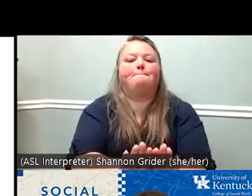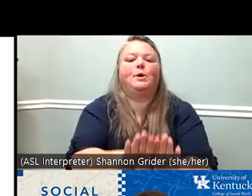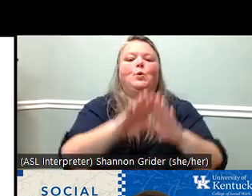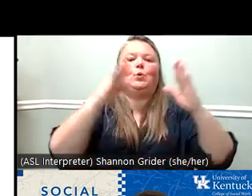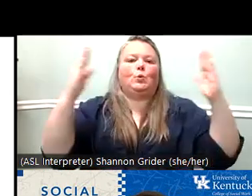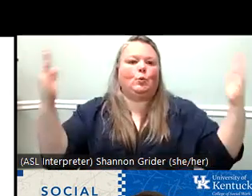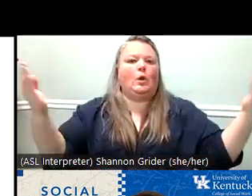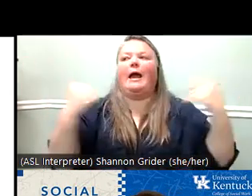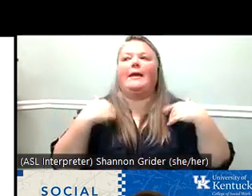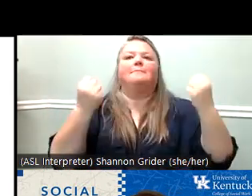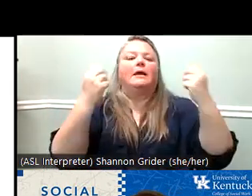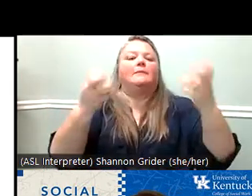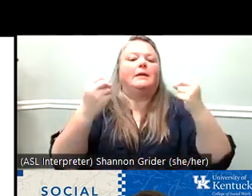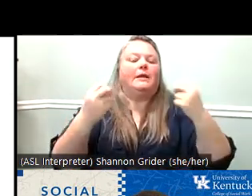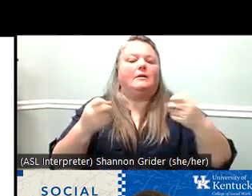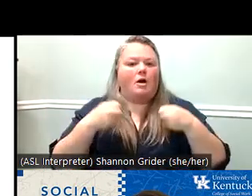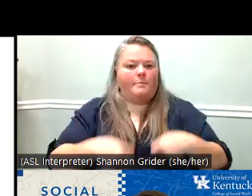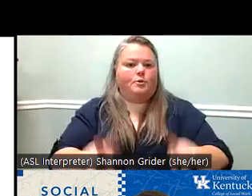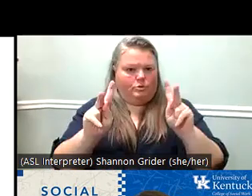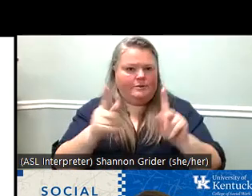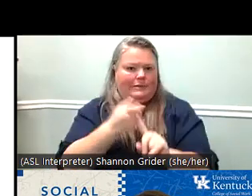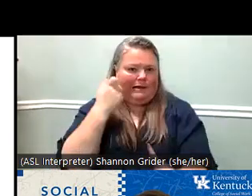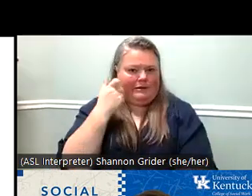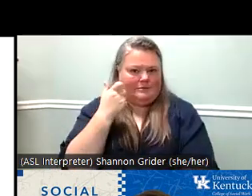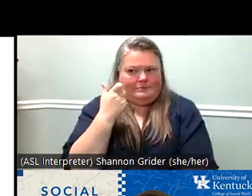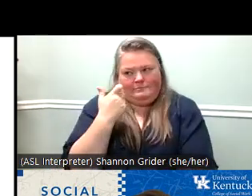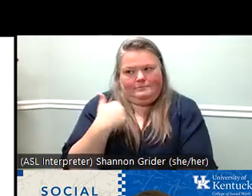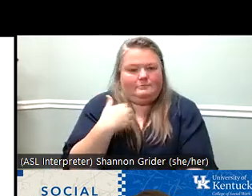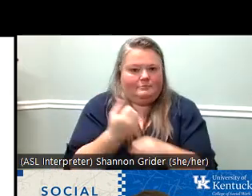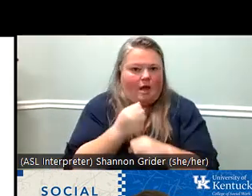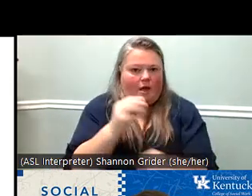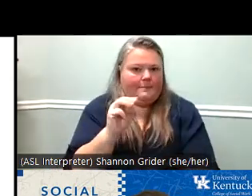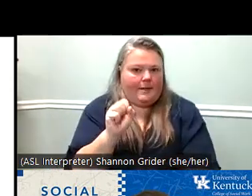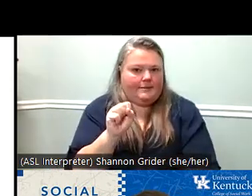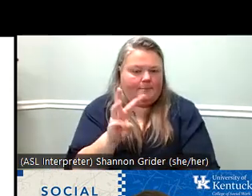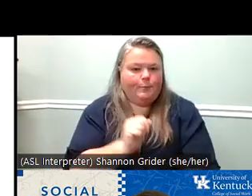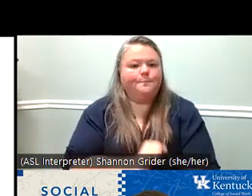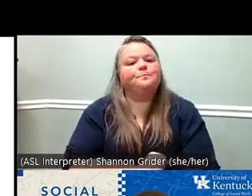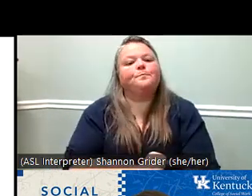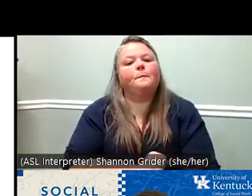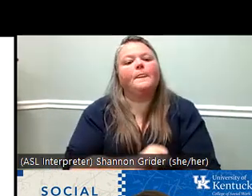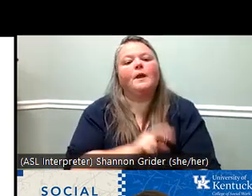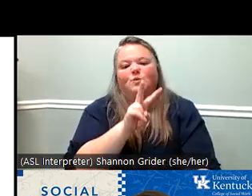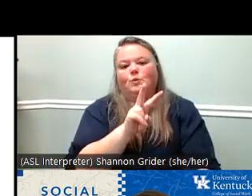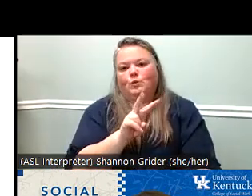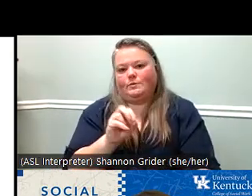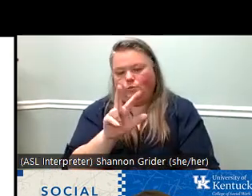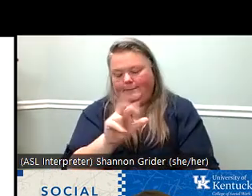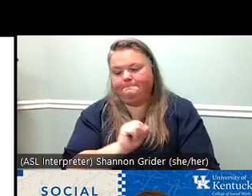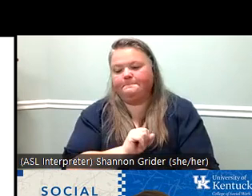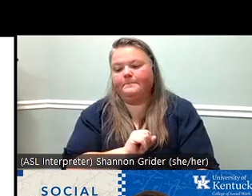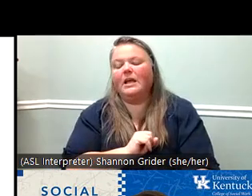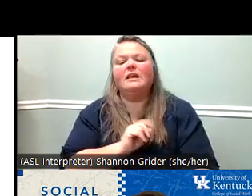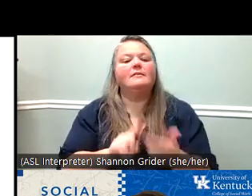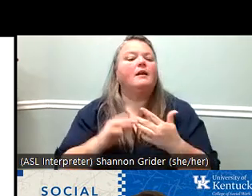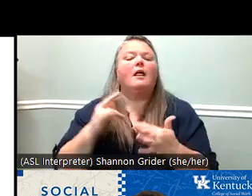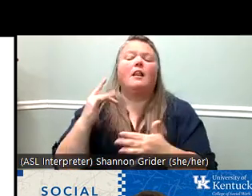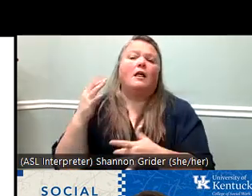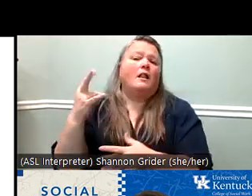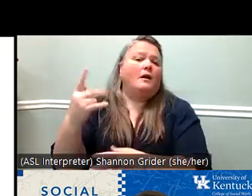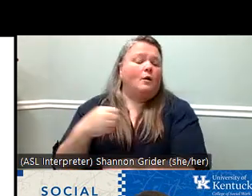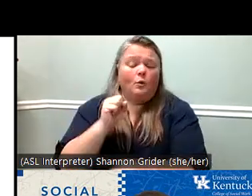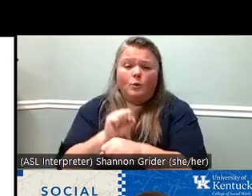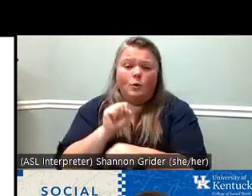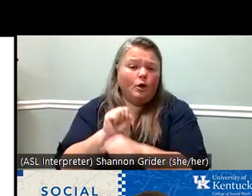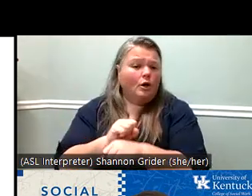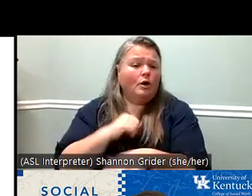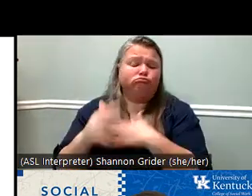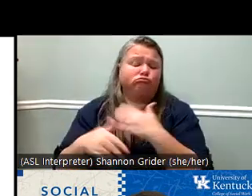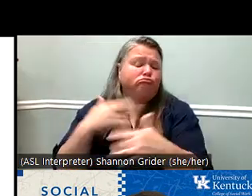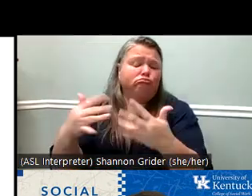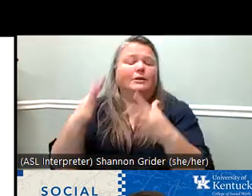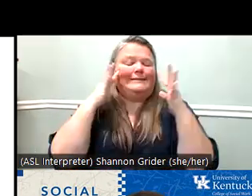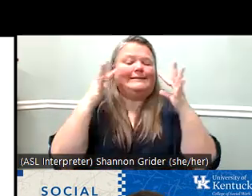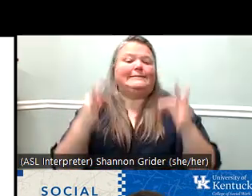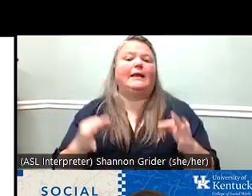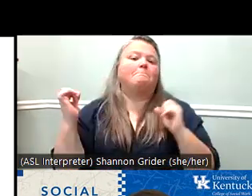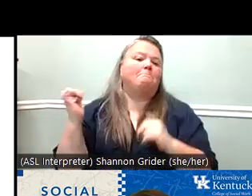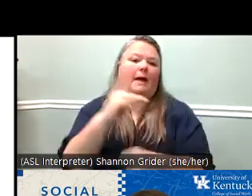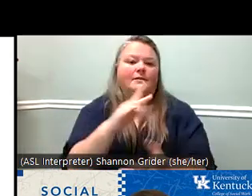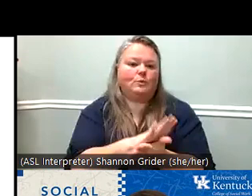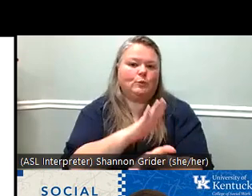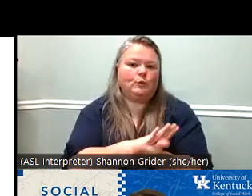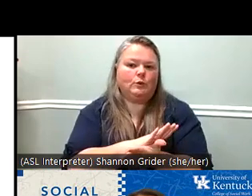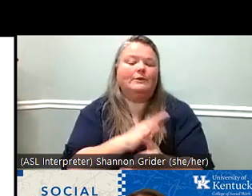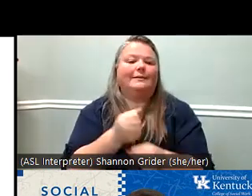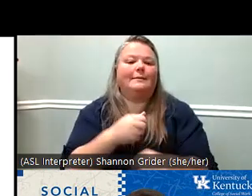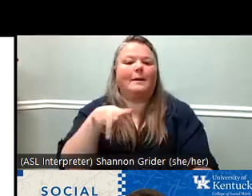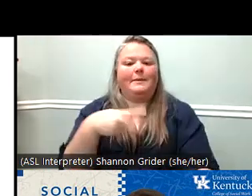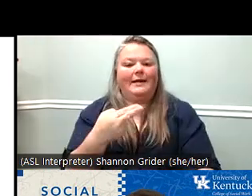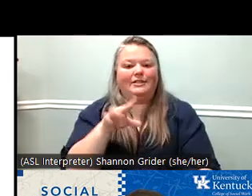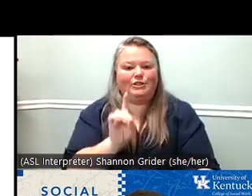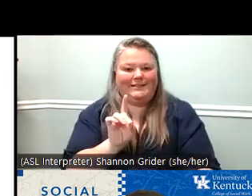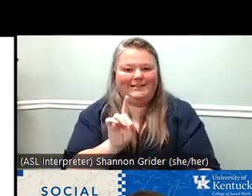AND WITH DEAFNESS WOULD HAVE MASTER'S DEGREE WHO WORK AS SOCIAL WORKERS, SO I STRONGLY ENCOURAGE AND VERY GRATEFUL FOR THAT ENCOURAGEMENT BECAUSE GETTING MY MSW JUST